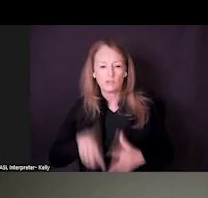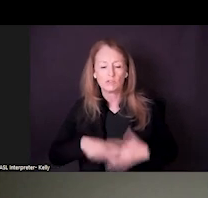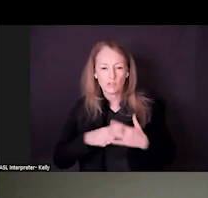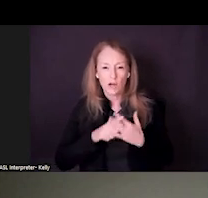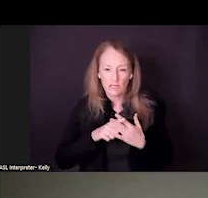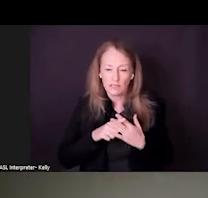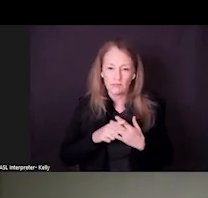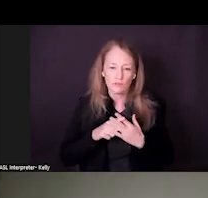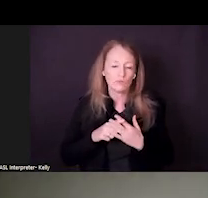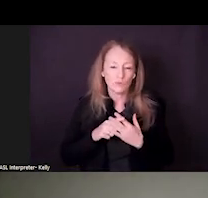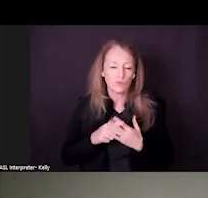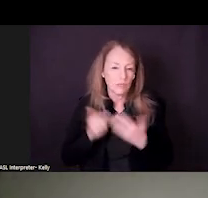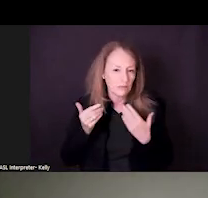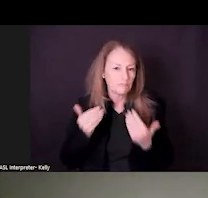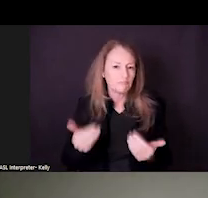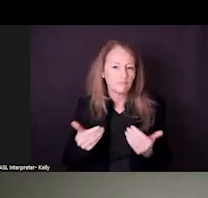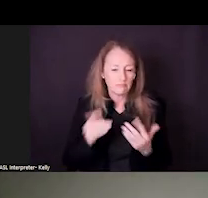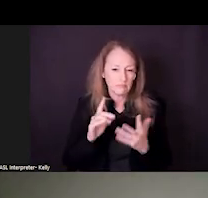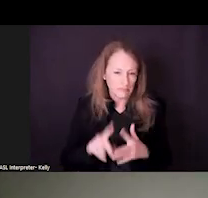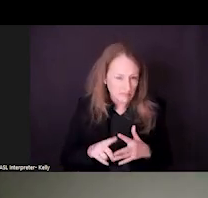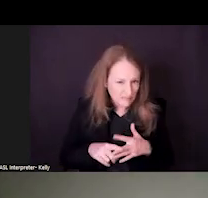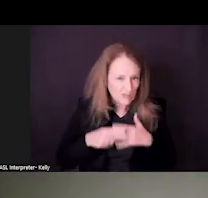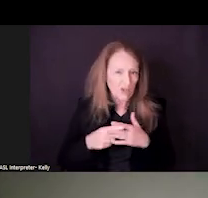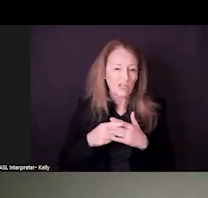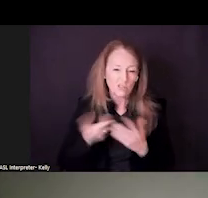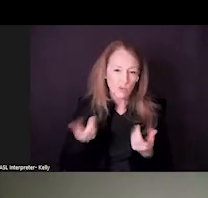ENOUGH DOWN THE TRACK TO SAY THAT OUR GOVERNMENTS ARE REALLY